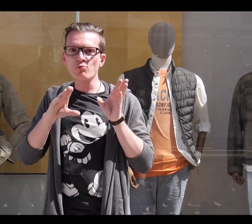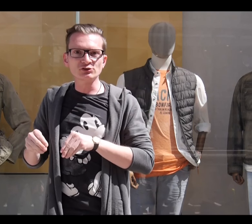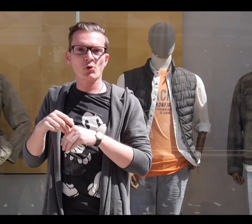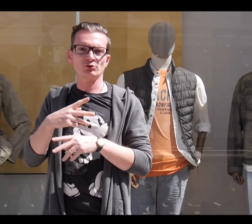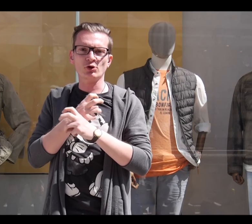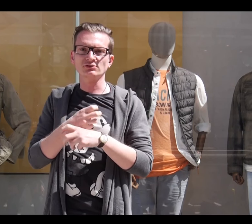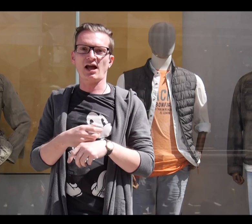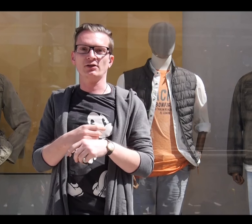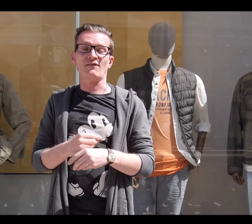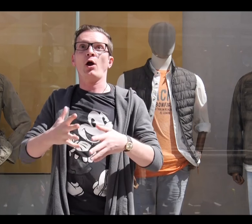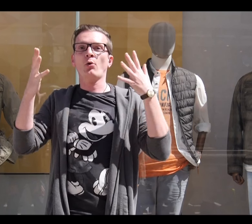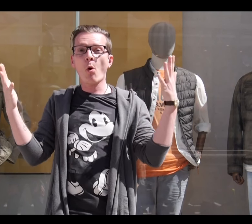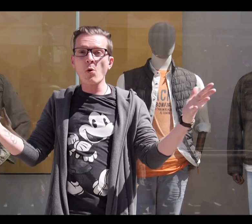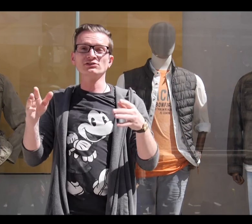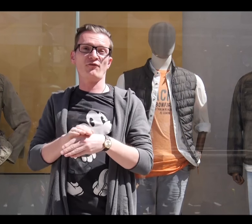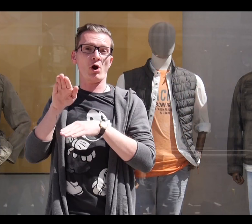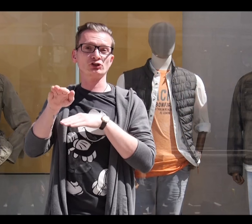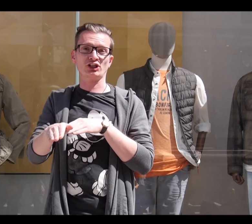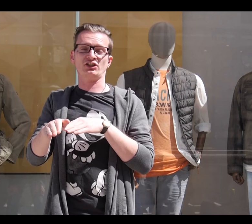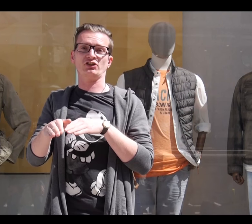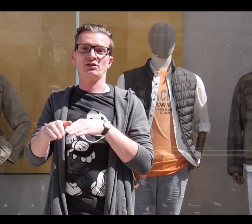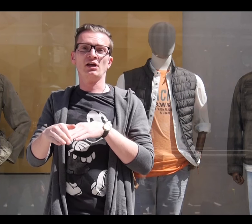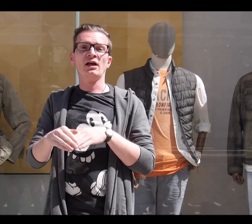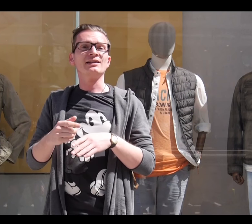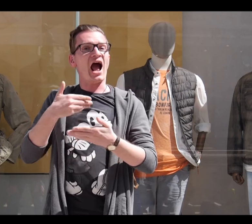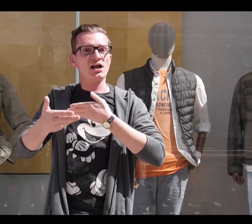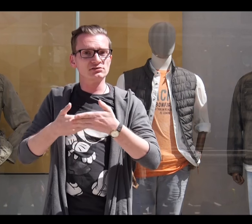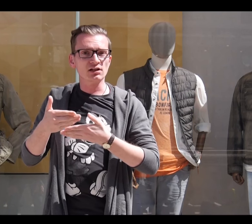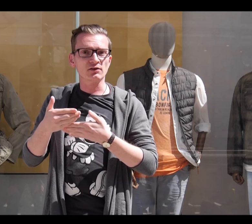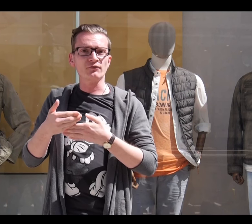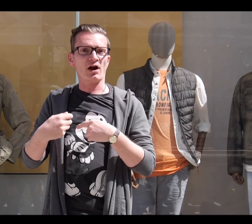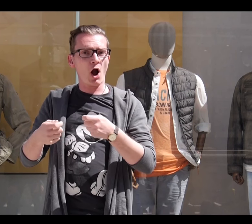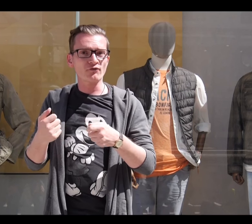I came to Austria and worked as a shop assistant